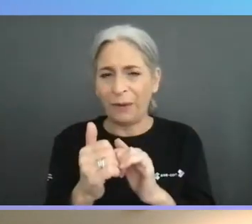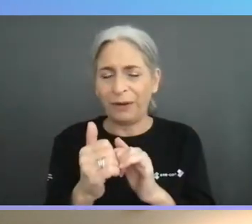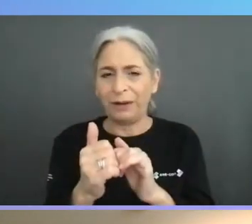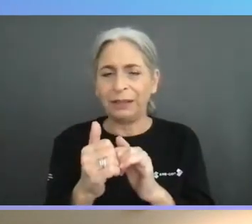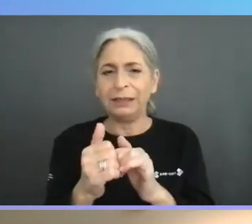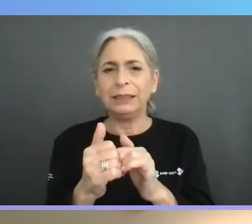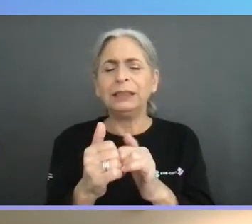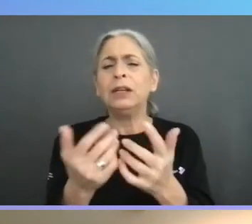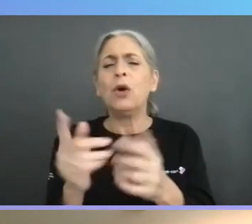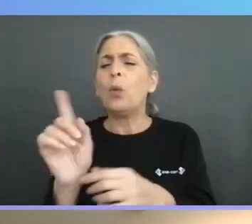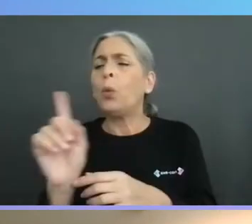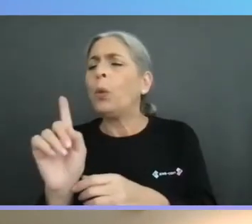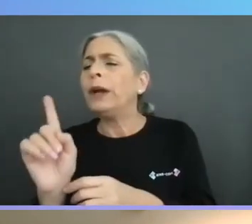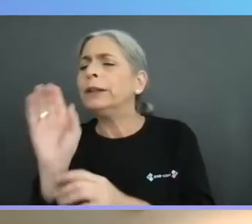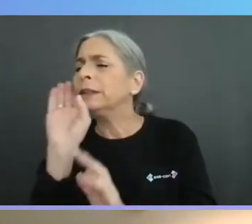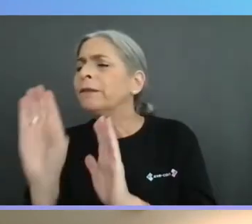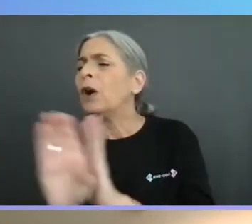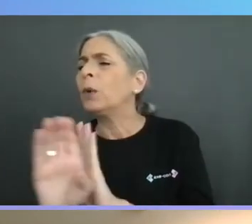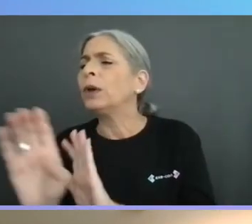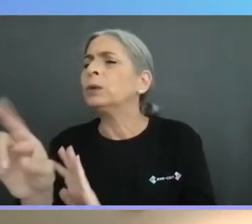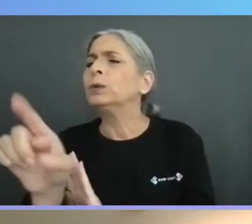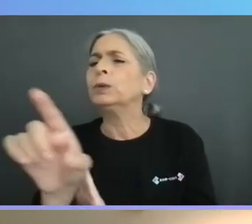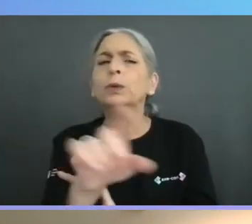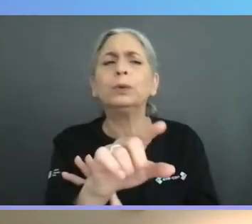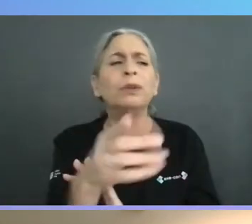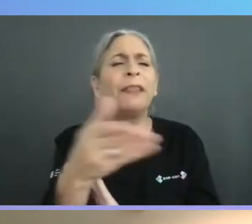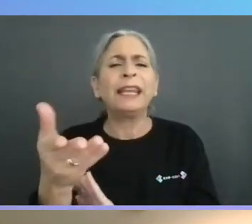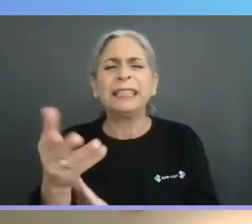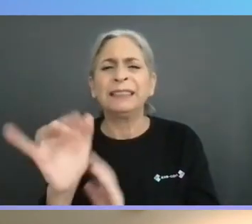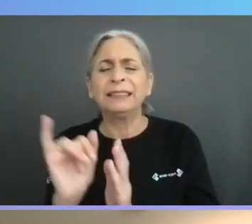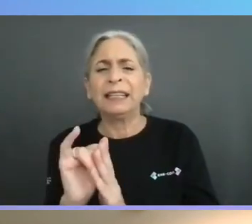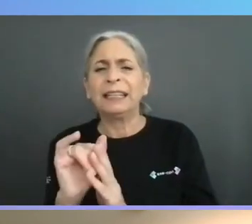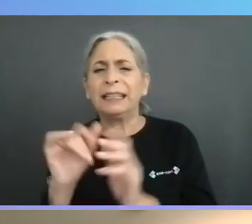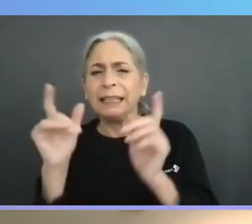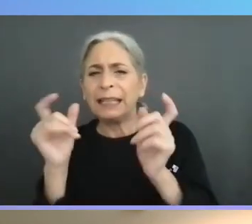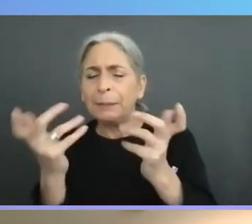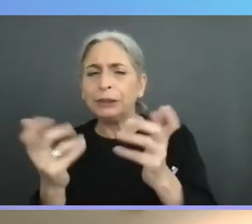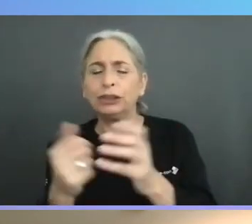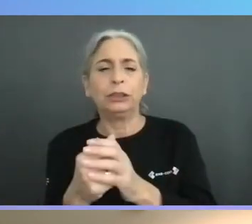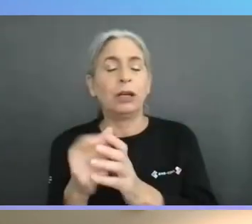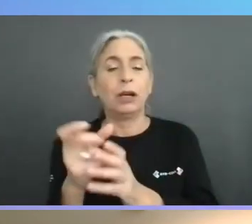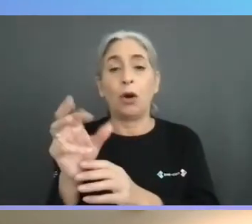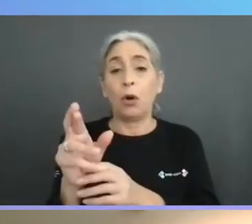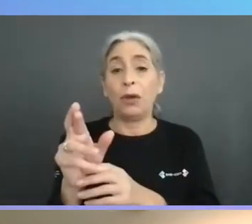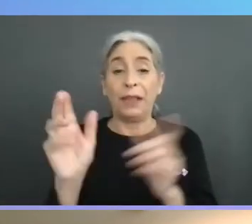the photo. Um, and do they, are they small objects or do they